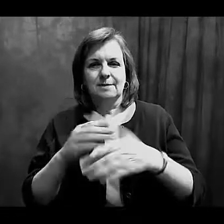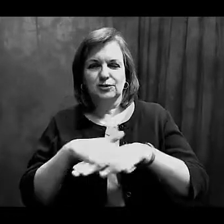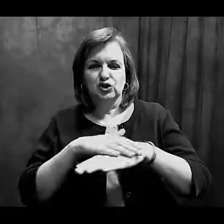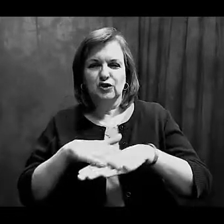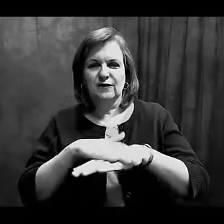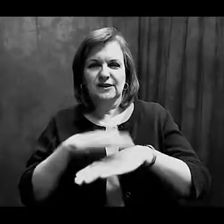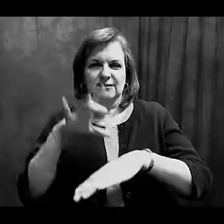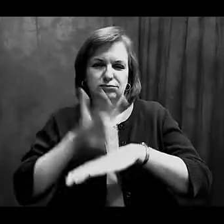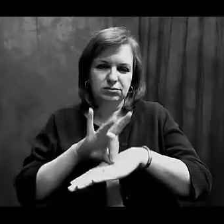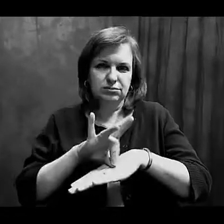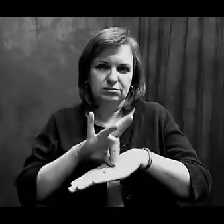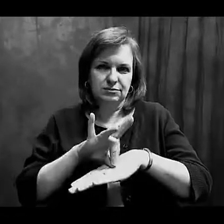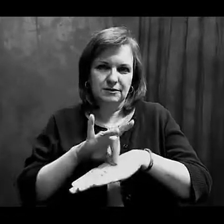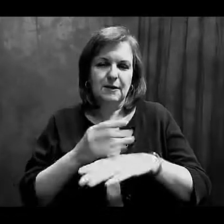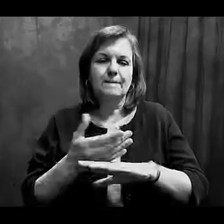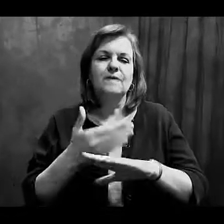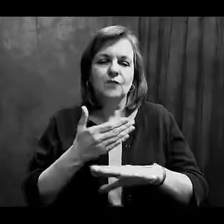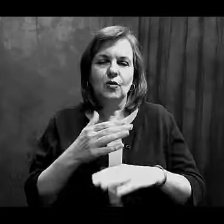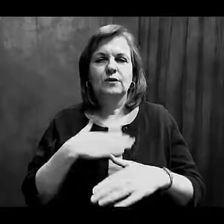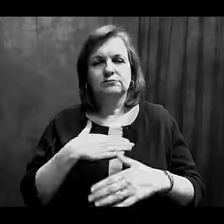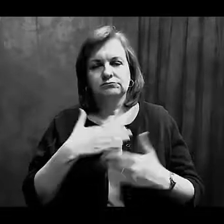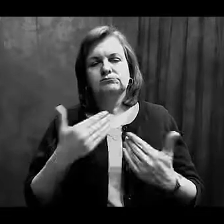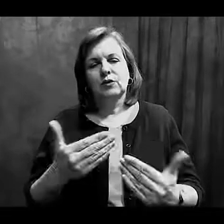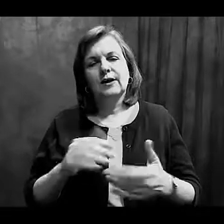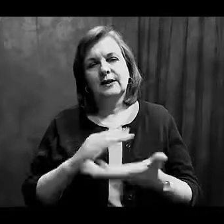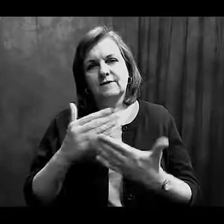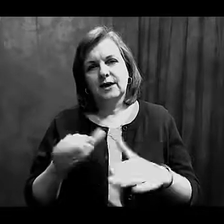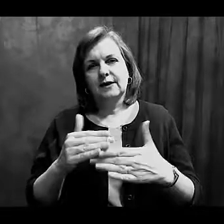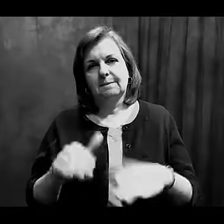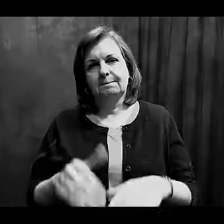surface before they're willing to divide